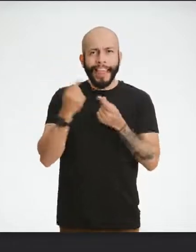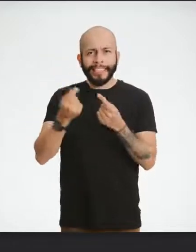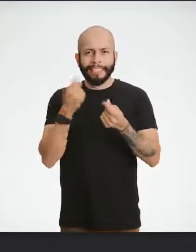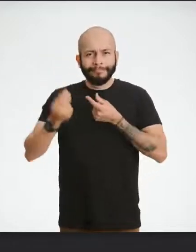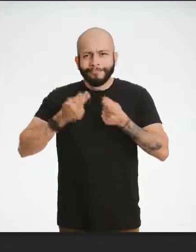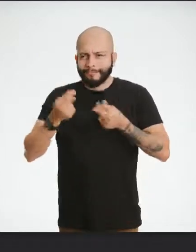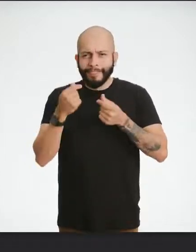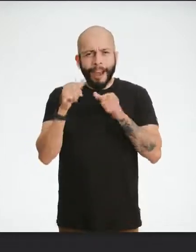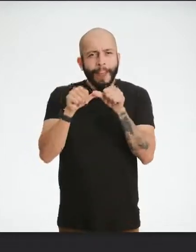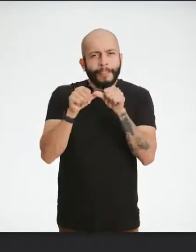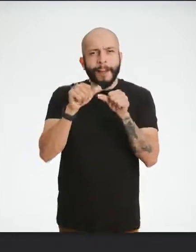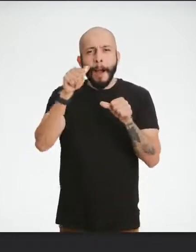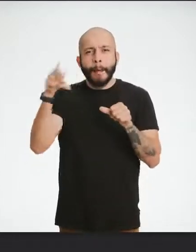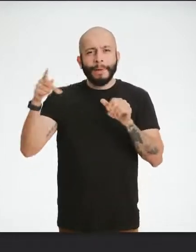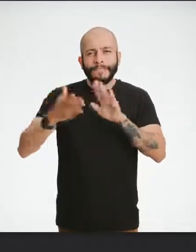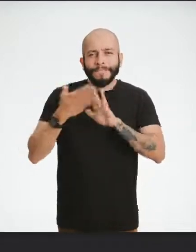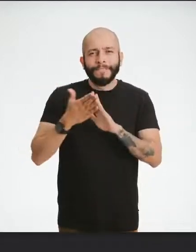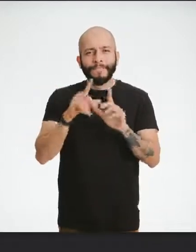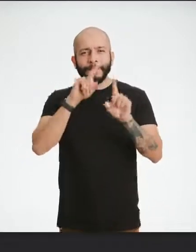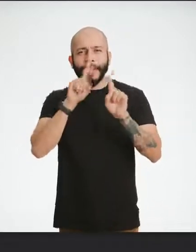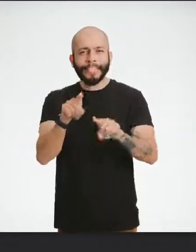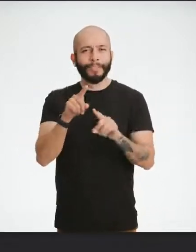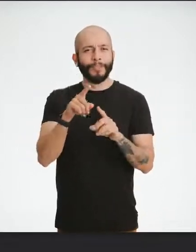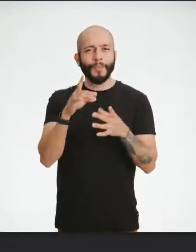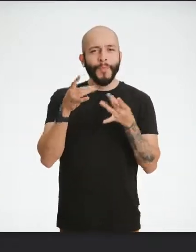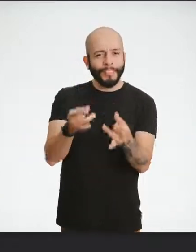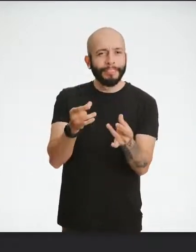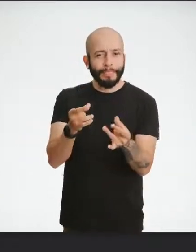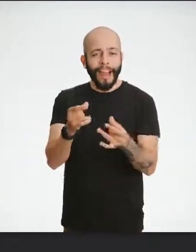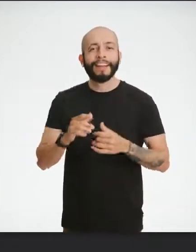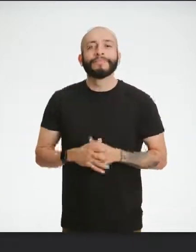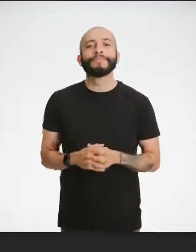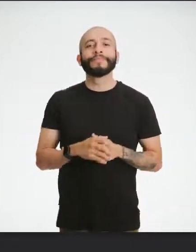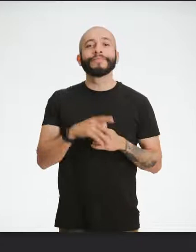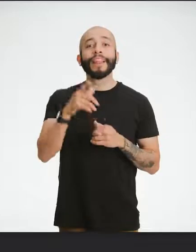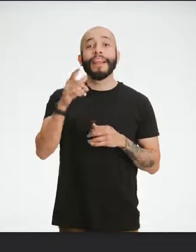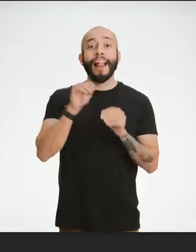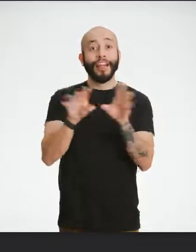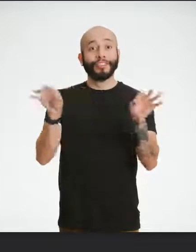the priority of your asynchronous tasks, helping your apps stay efficient and responsive.